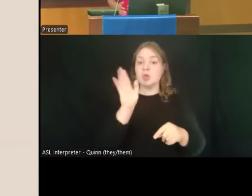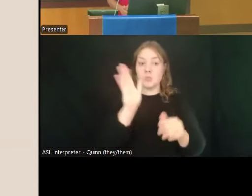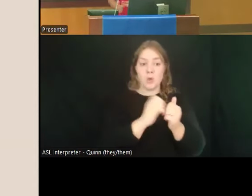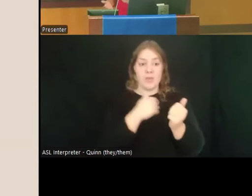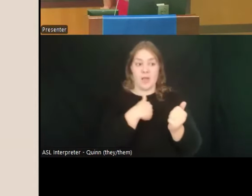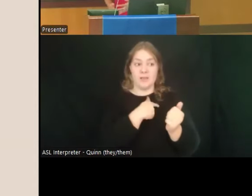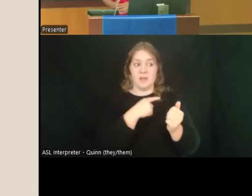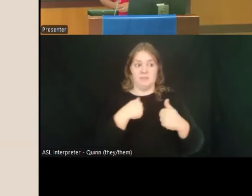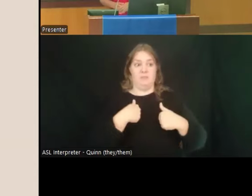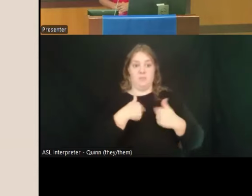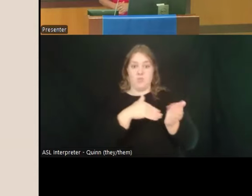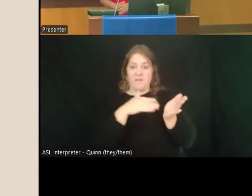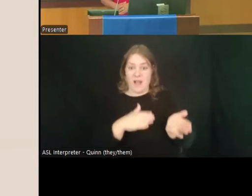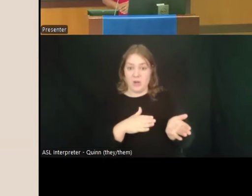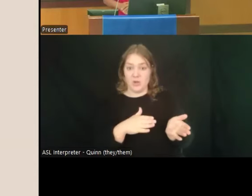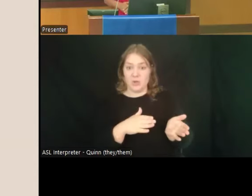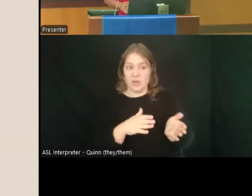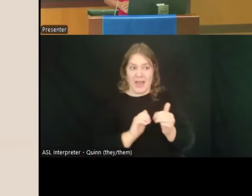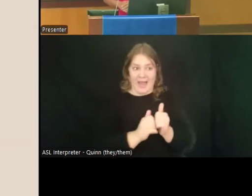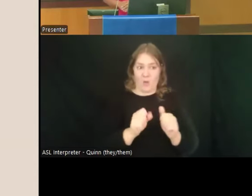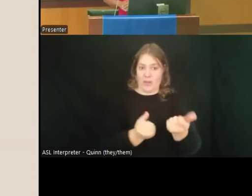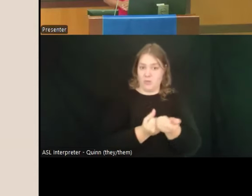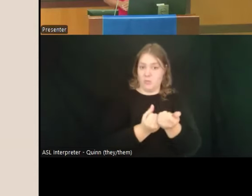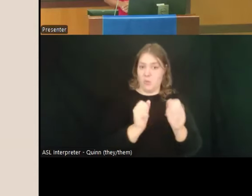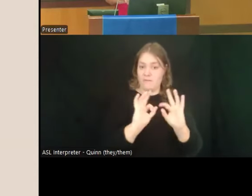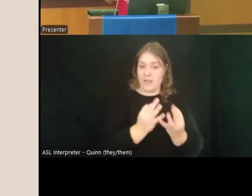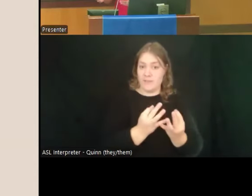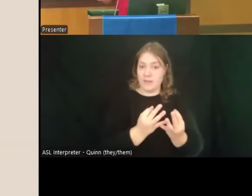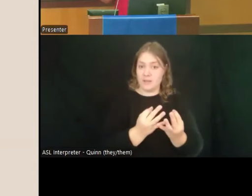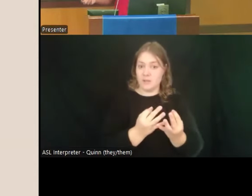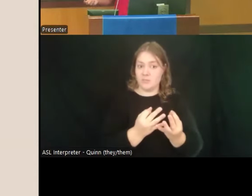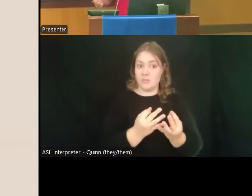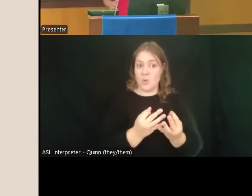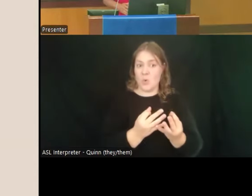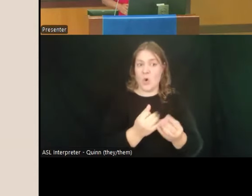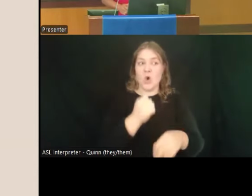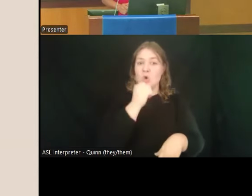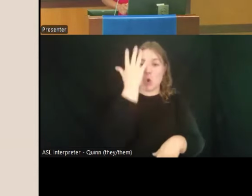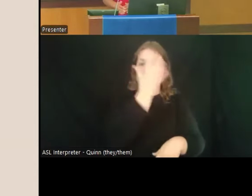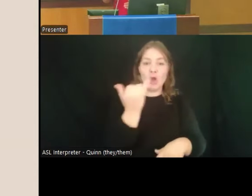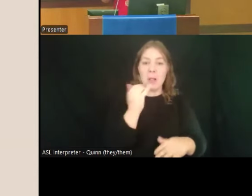of how we could be very supportive for families um who don't look like our counterparts to be able to